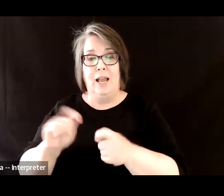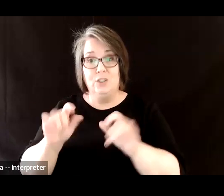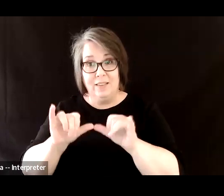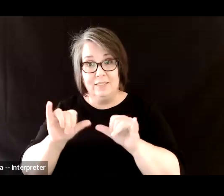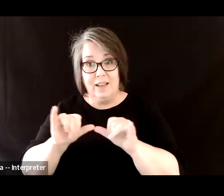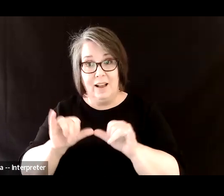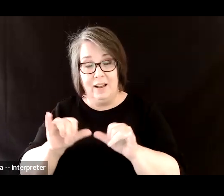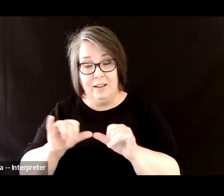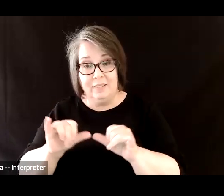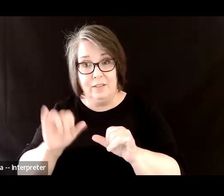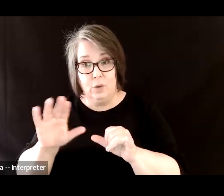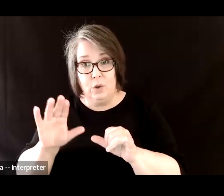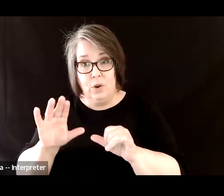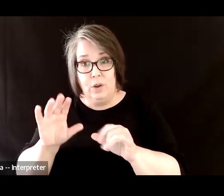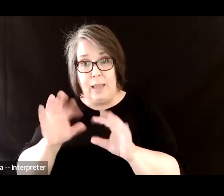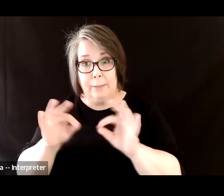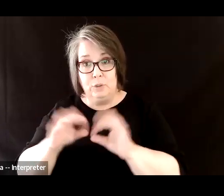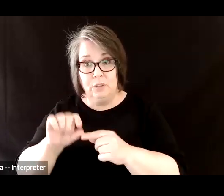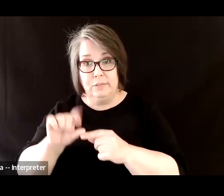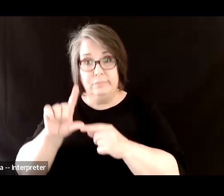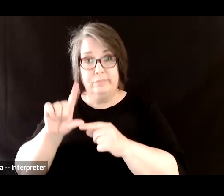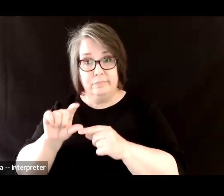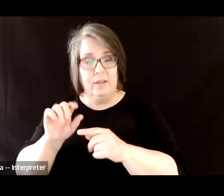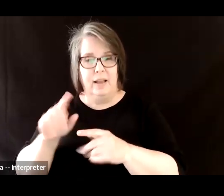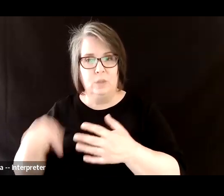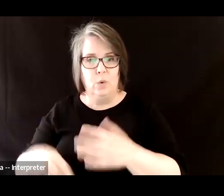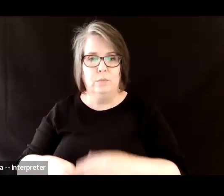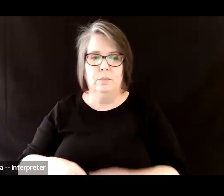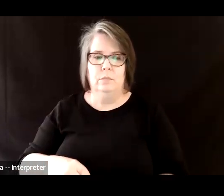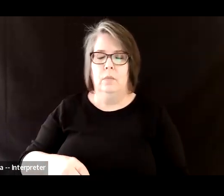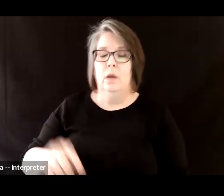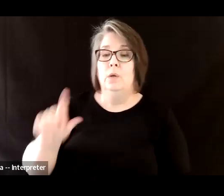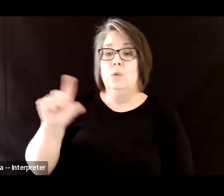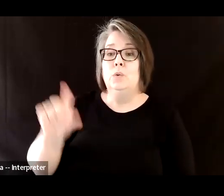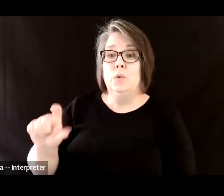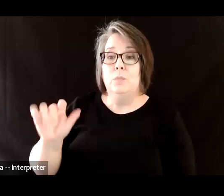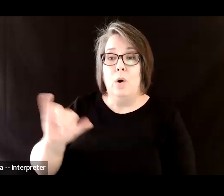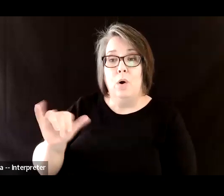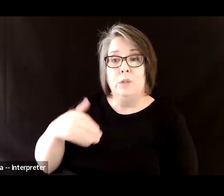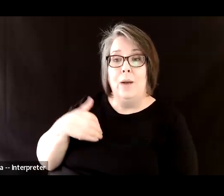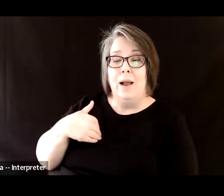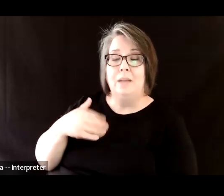your captions, et cetera. Zoom also has a can of really